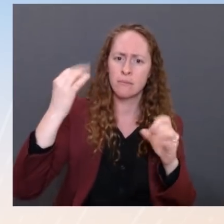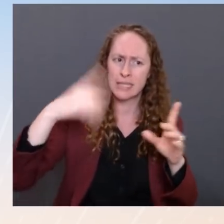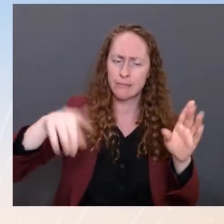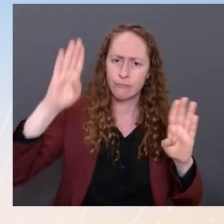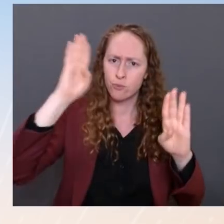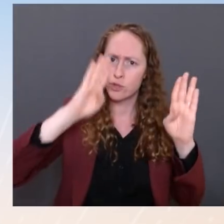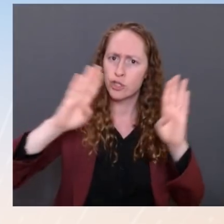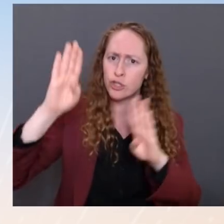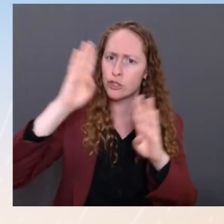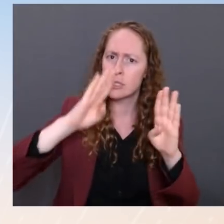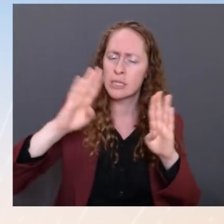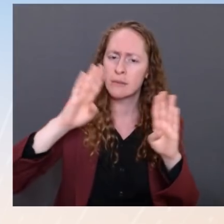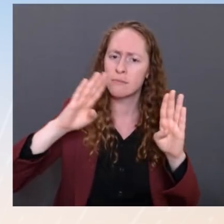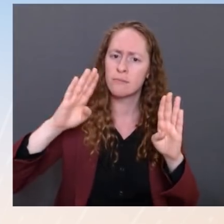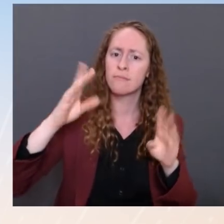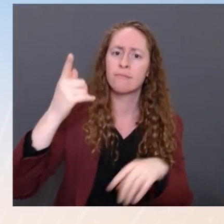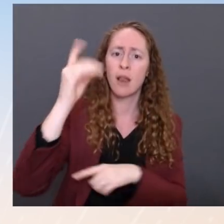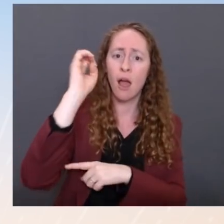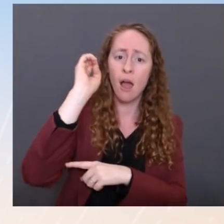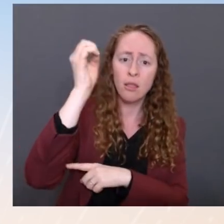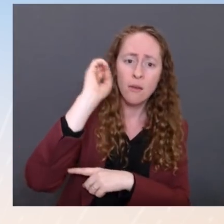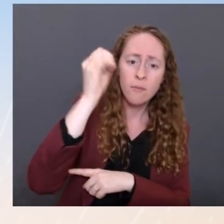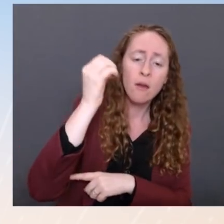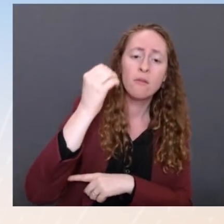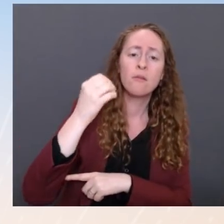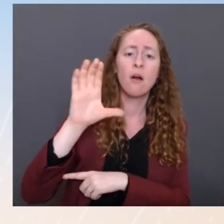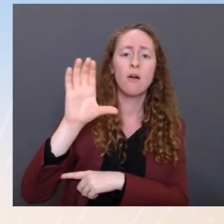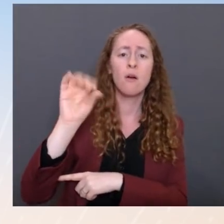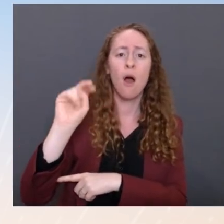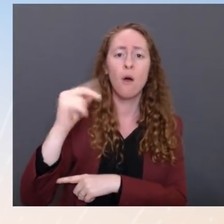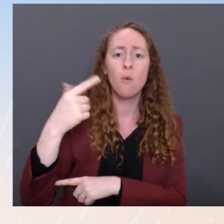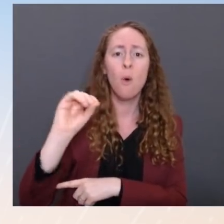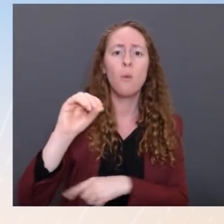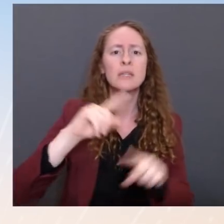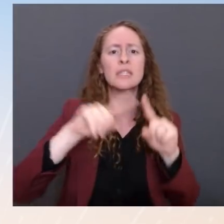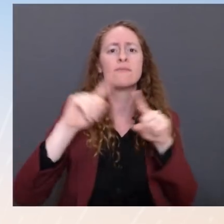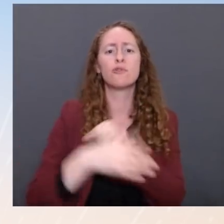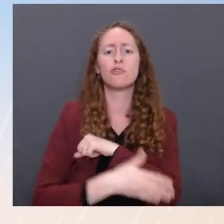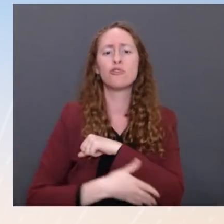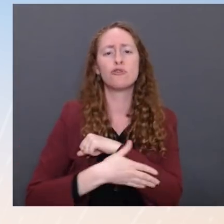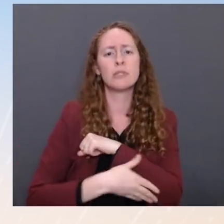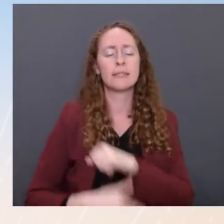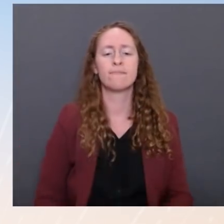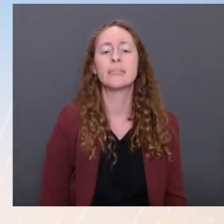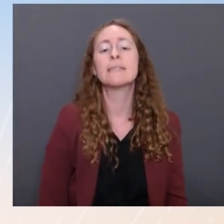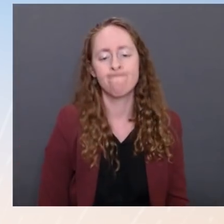Ms. Psaki: Yeah, it's an important issue. We're seeing food shortages in the world, including in parts of Africa, other parts of the Middle East.